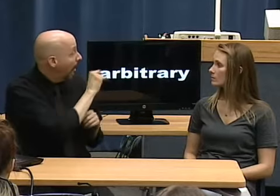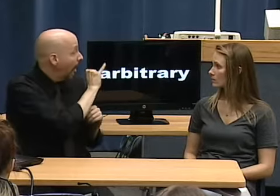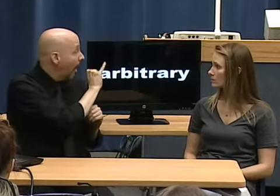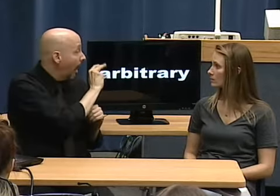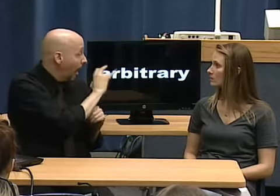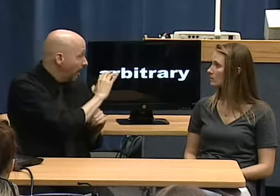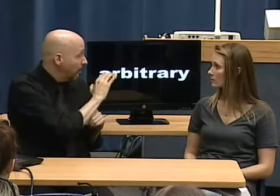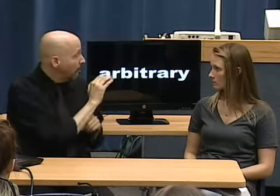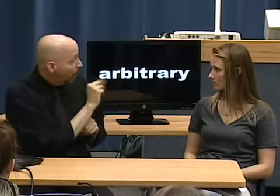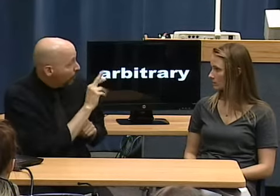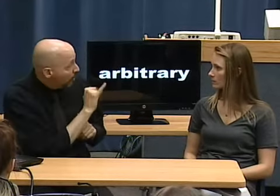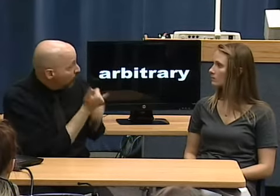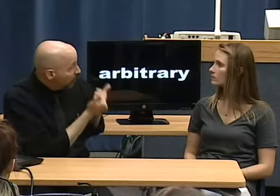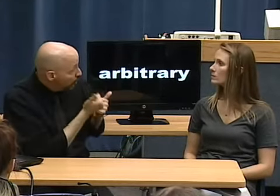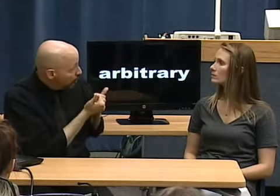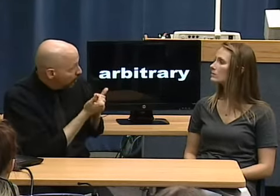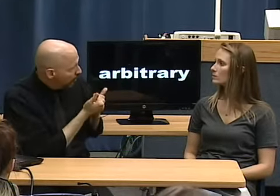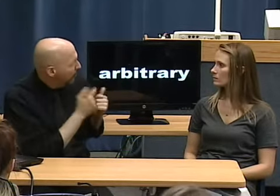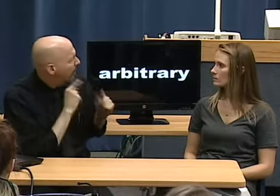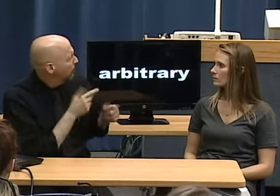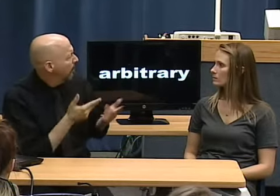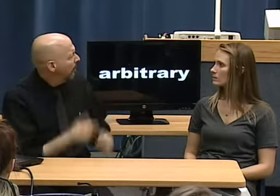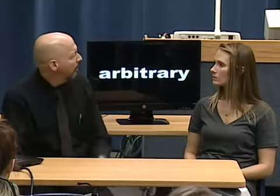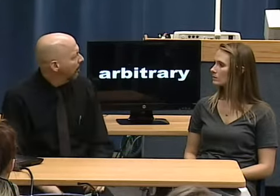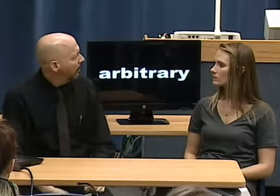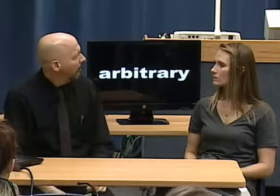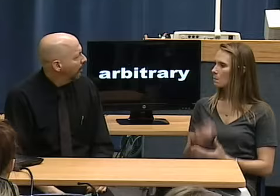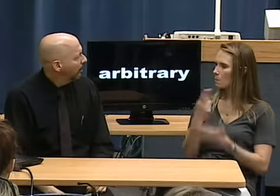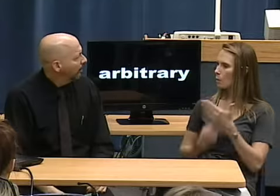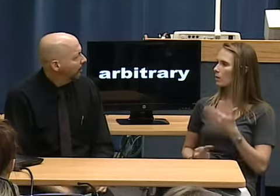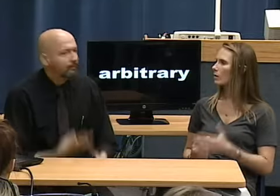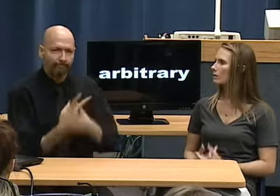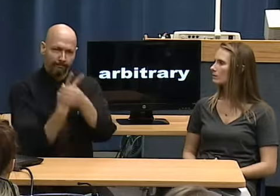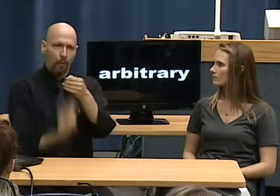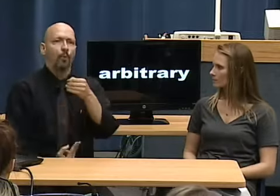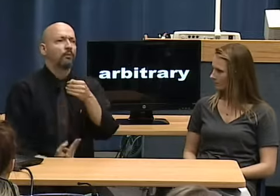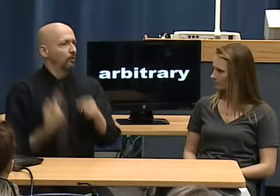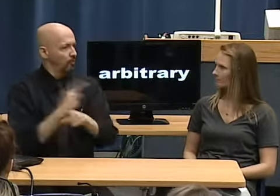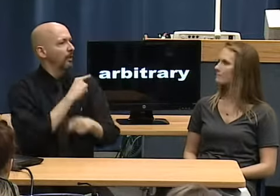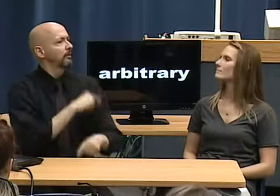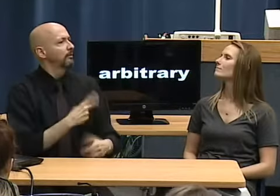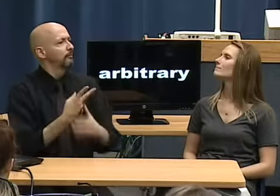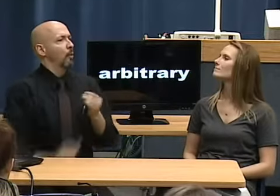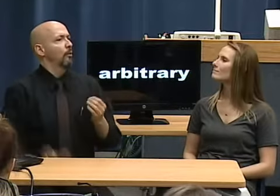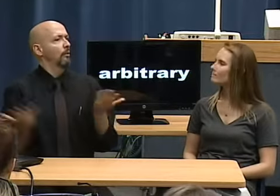"Is ASL iconic or arbitrary?" You'd tell them what? Both. Right. Both.